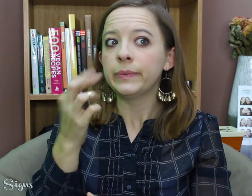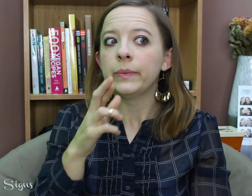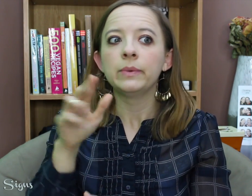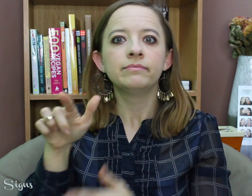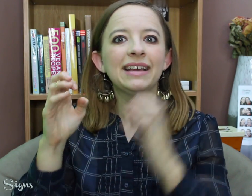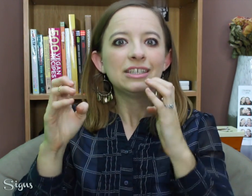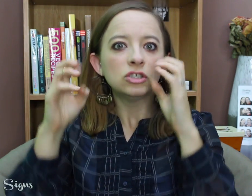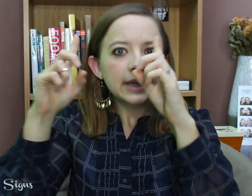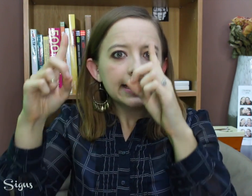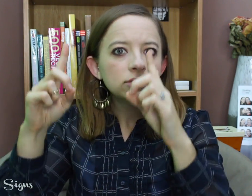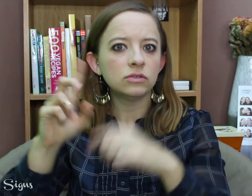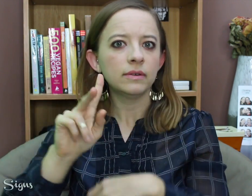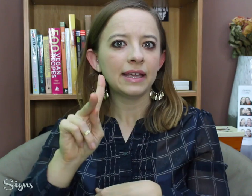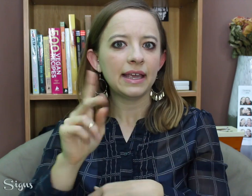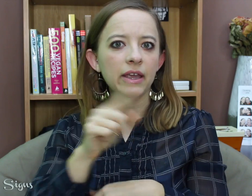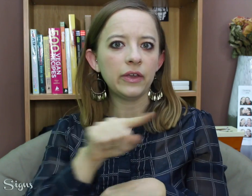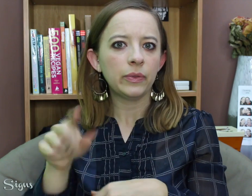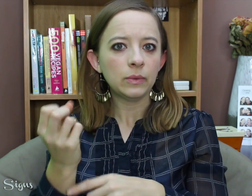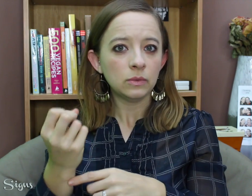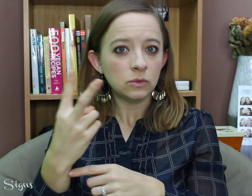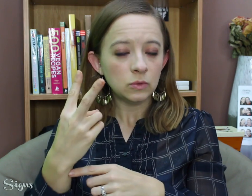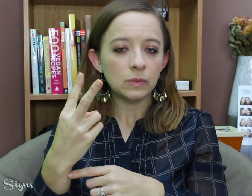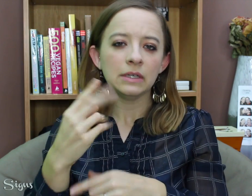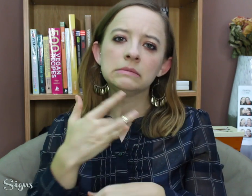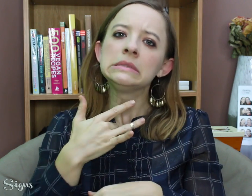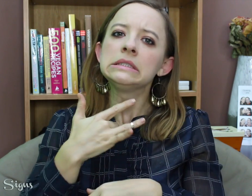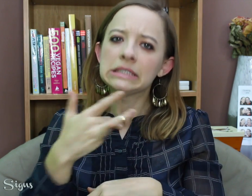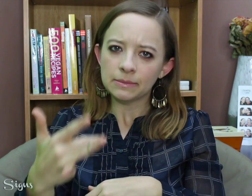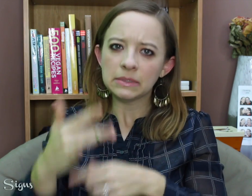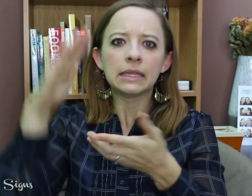little bit less than say VRS. You know K-12